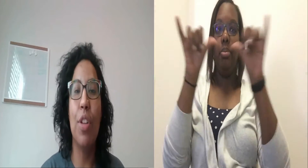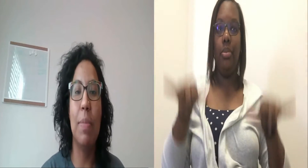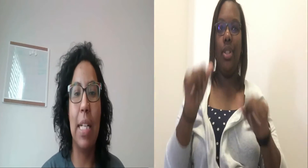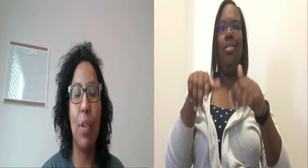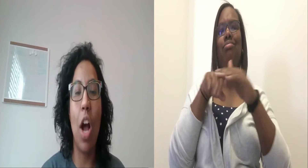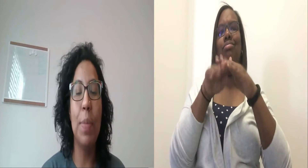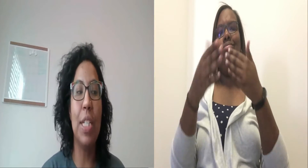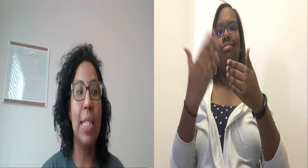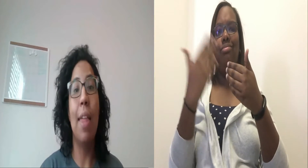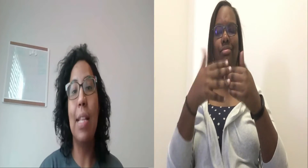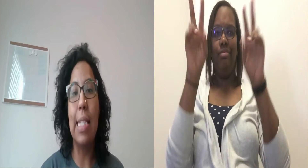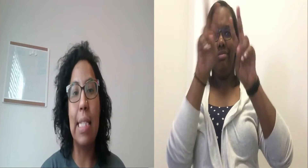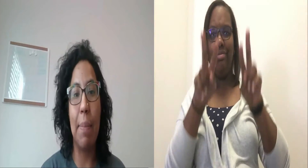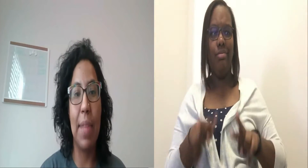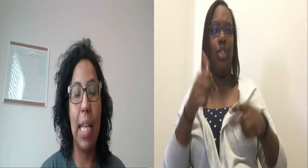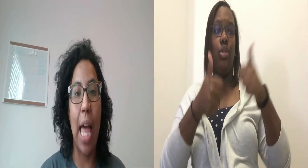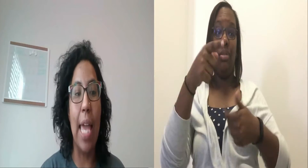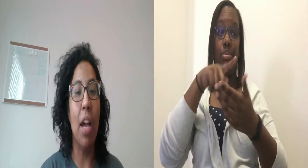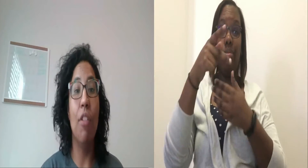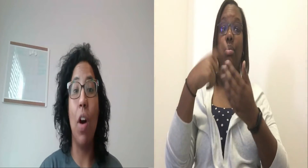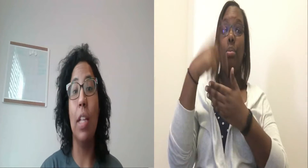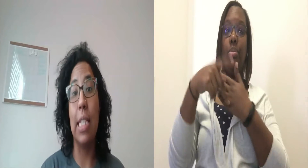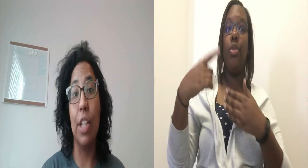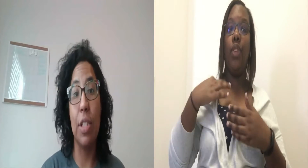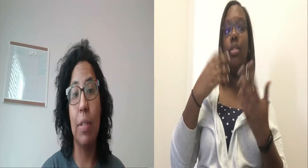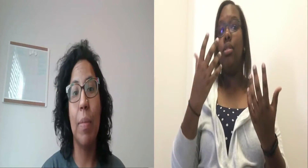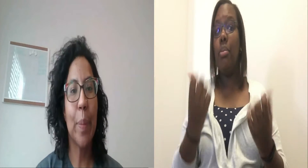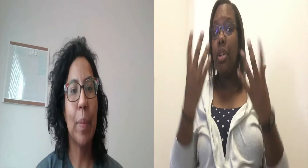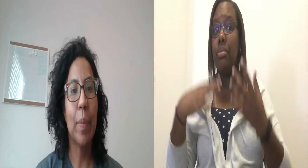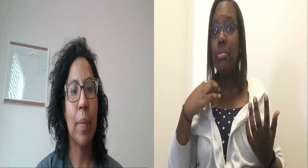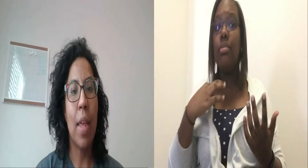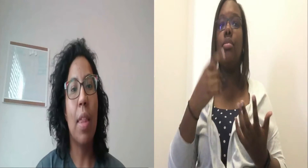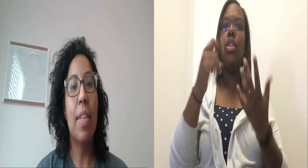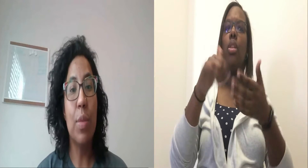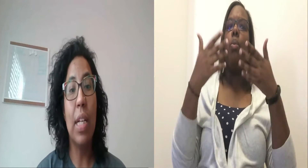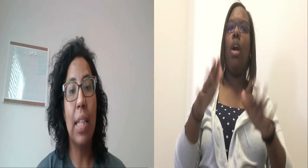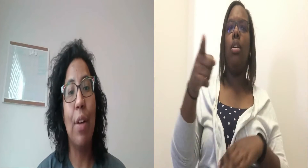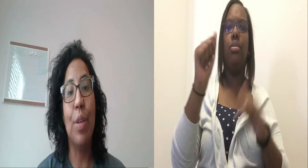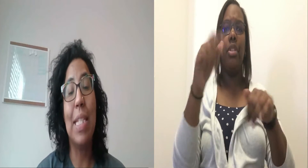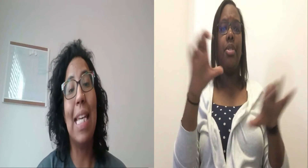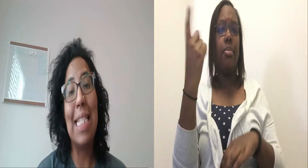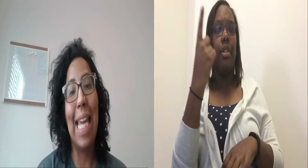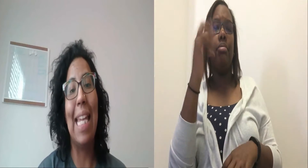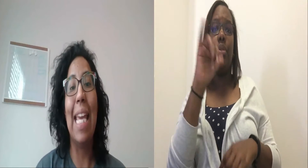there's many different options that says something like volunteers. This would allow you to indicate